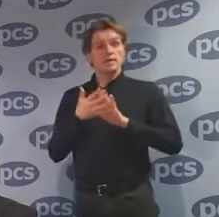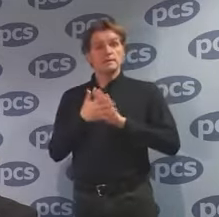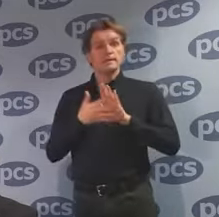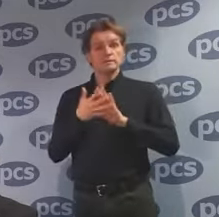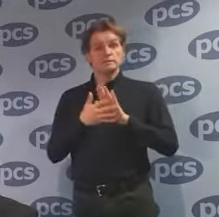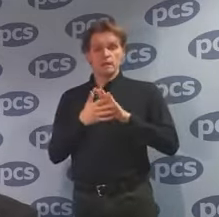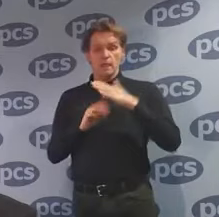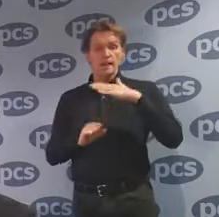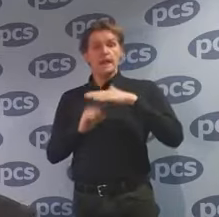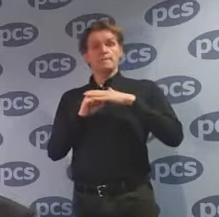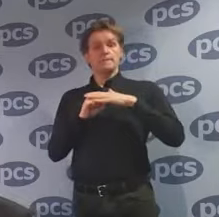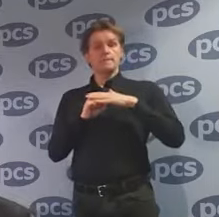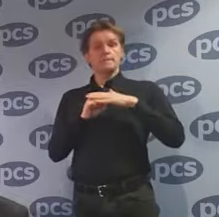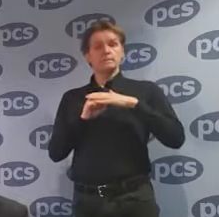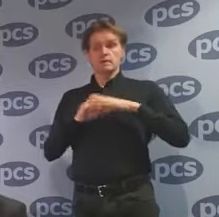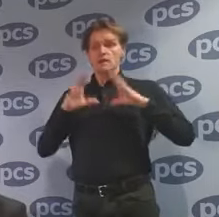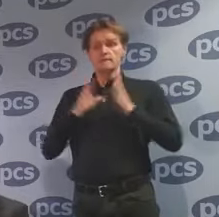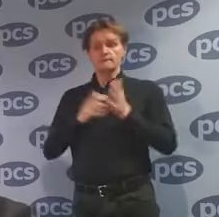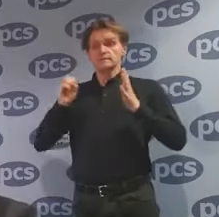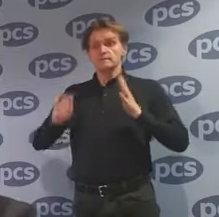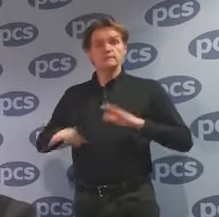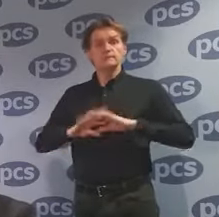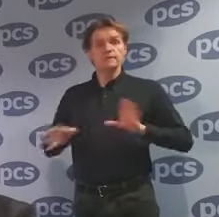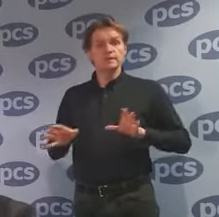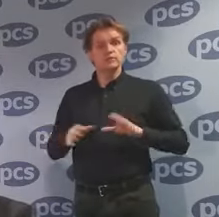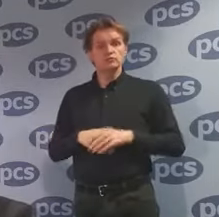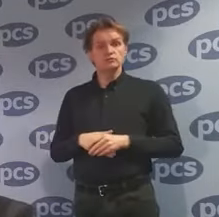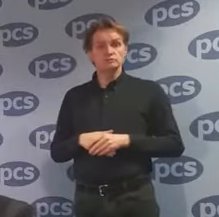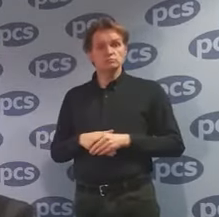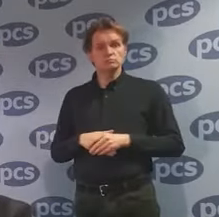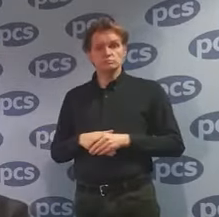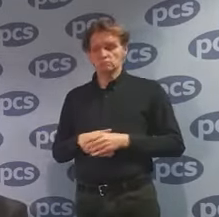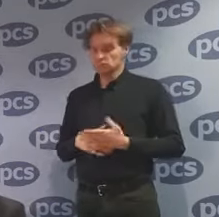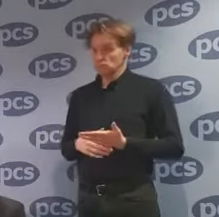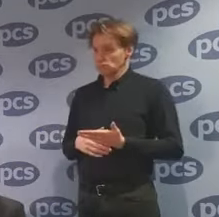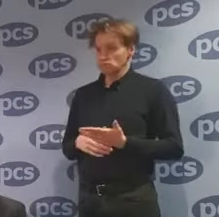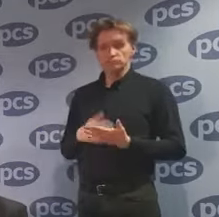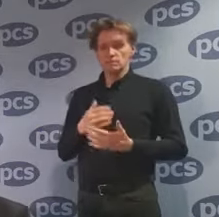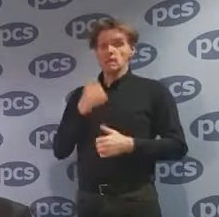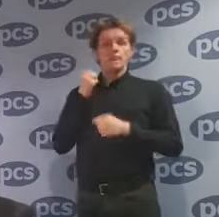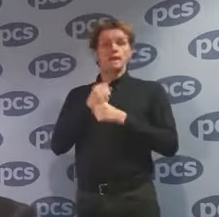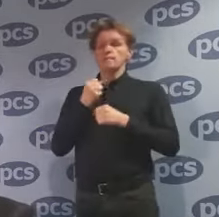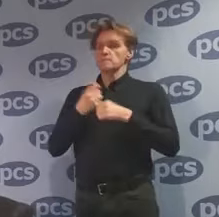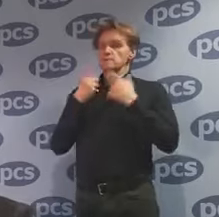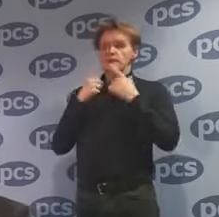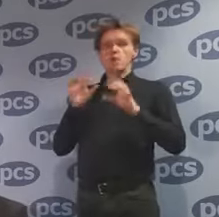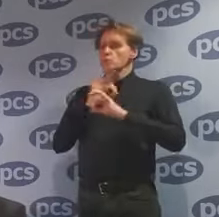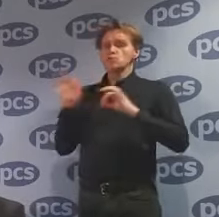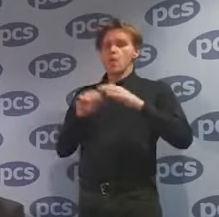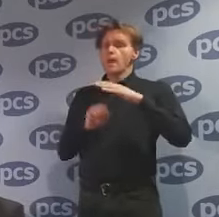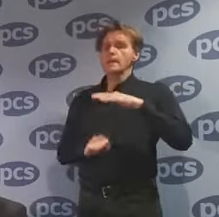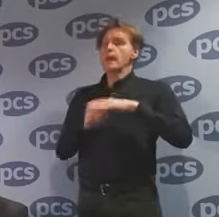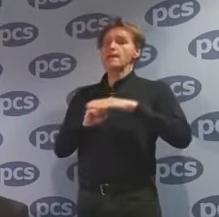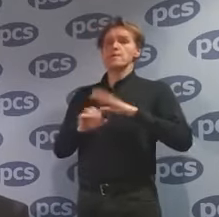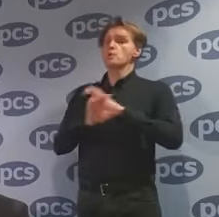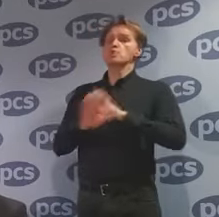Indeed they haven't. They say there is now no pay cap but actually what they've done is to say there's no pay cap but we're cutting the budget even further